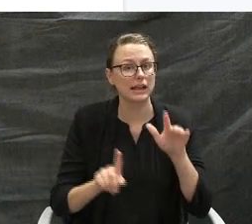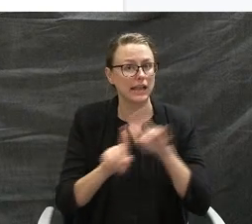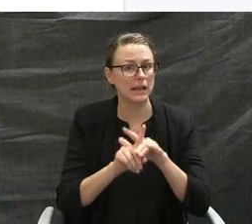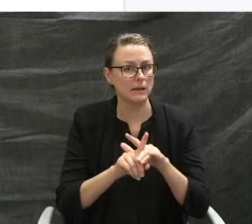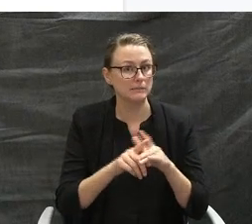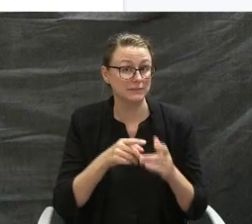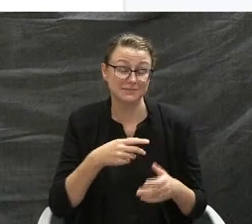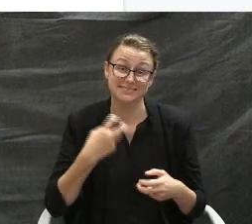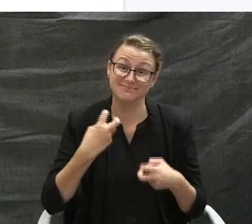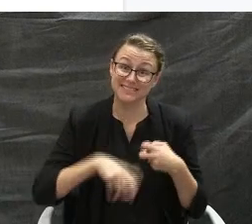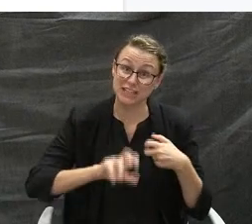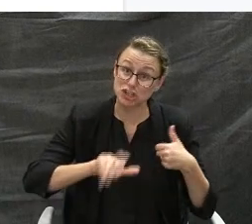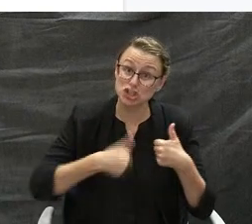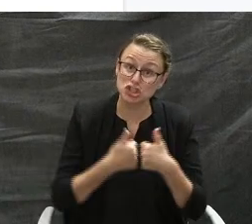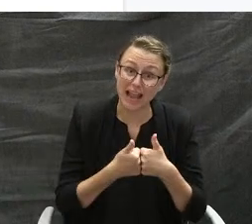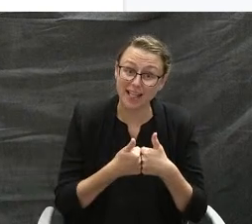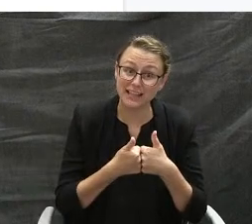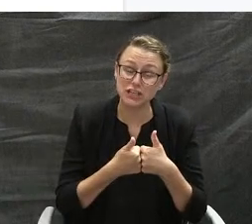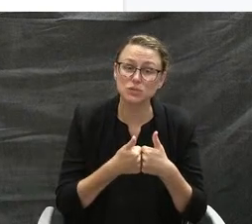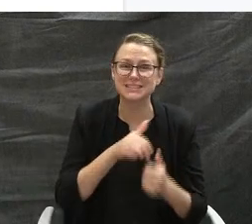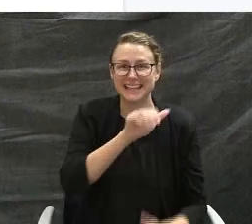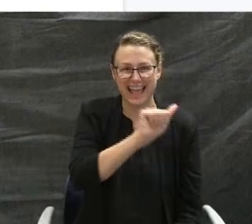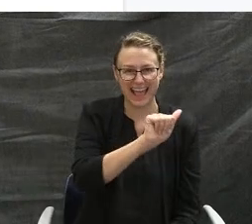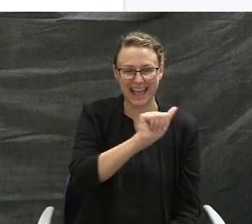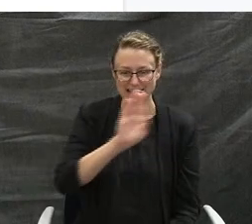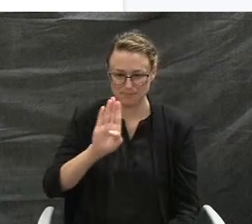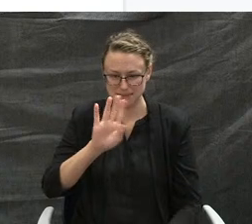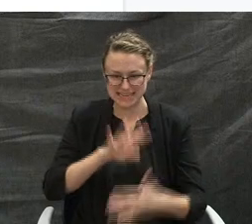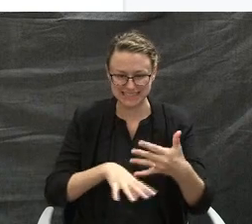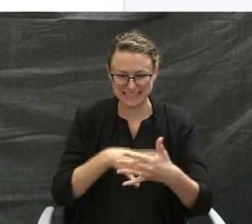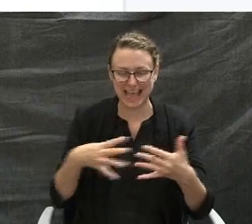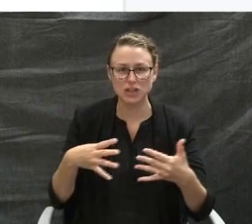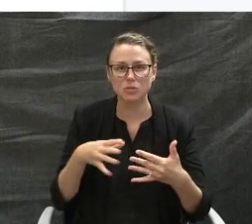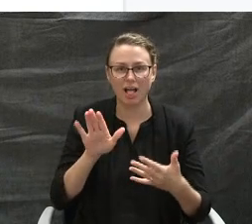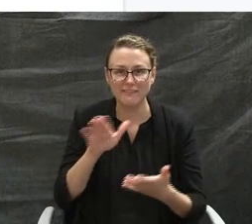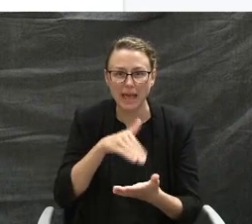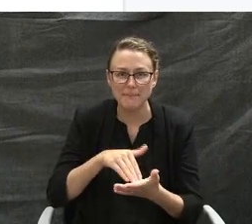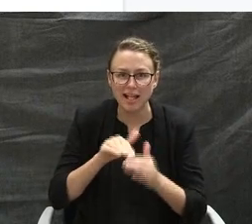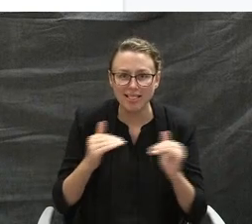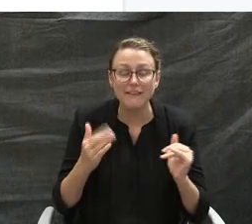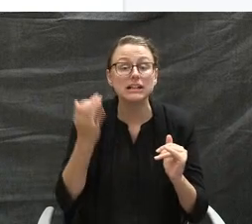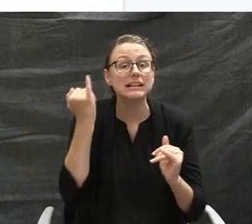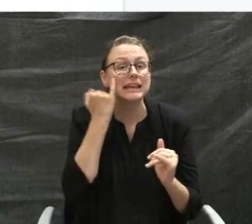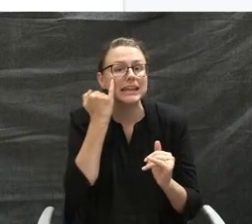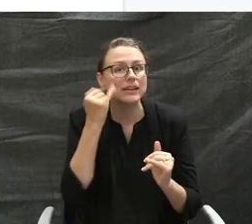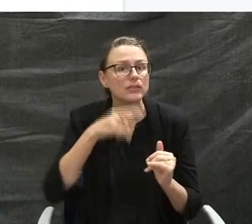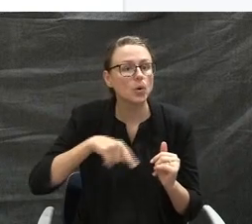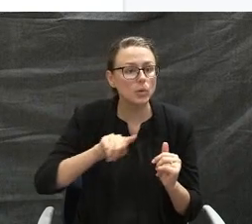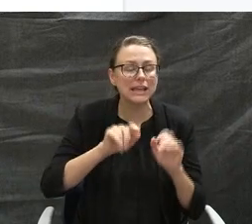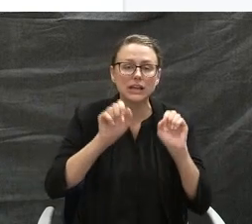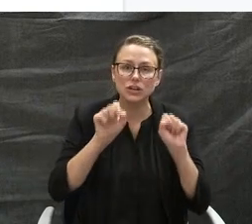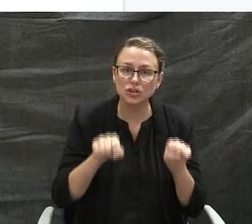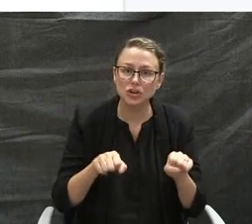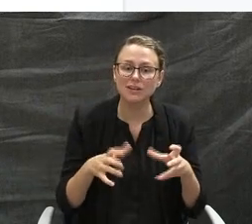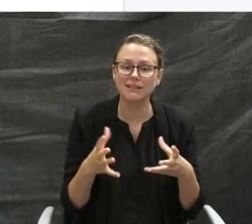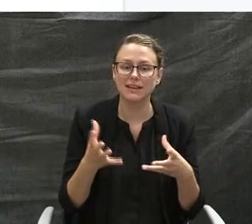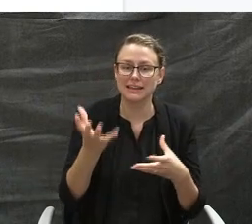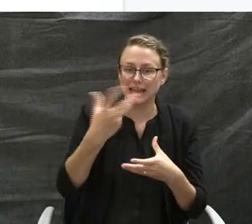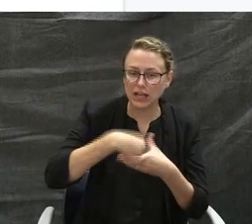challenge for us was the ABC schedule at the middle level. If we were to include all of those specials that happen on a